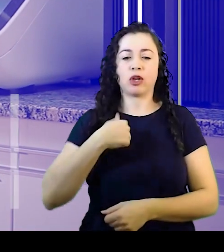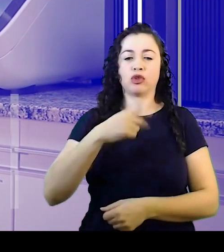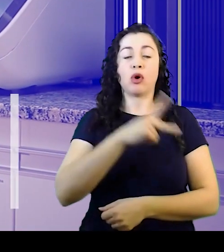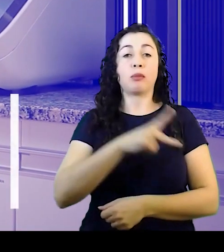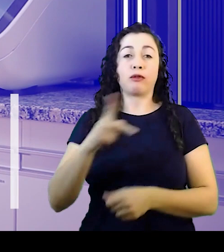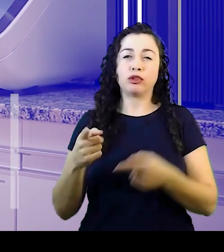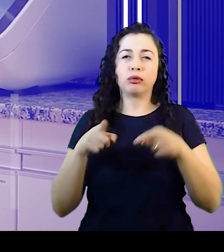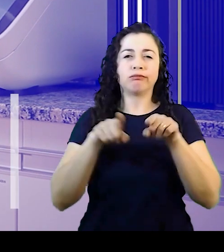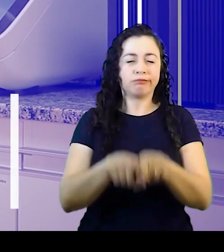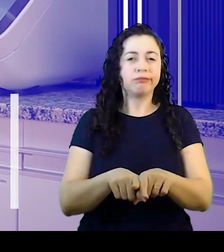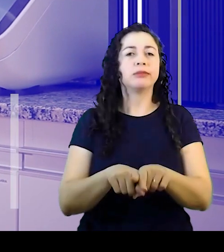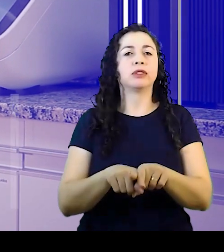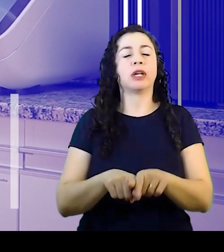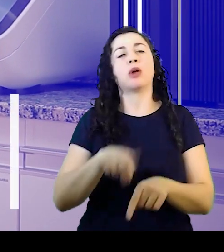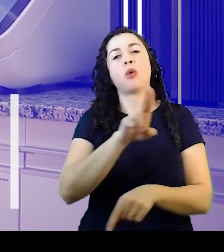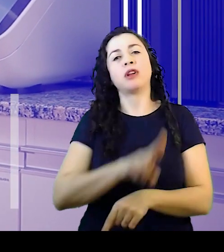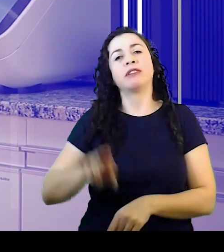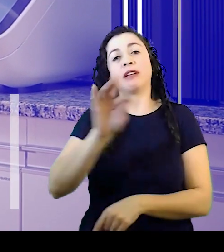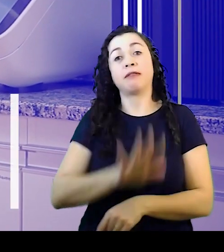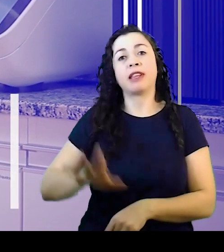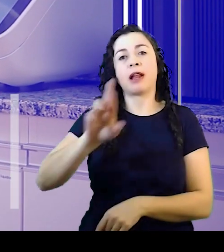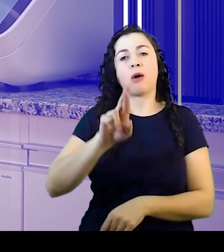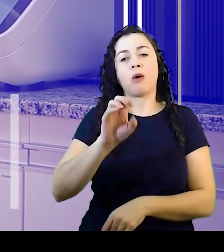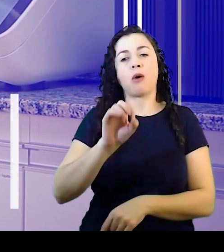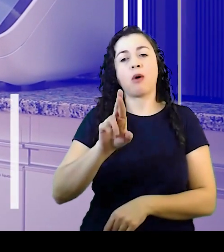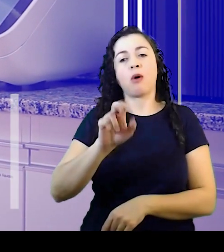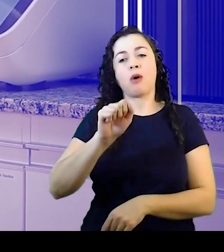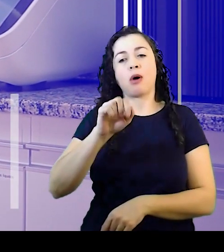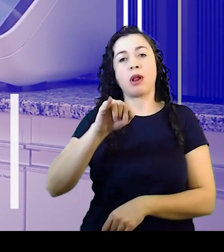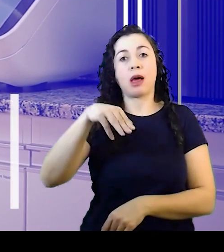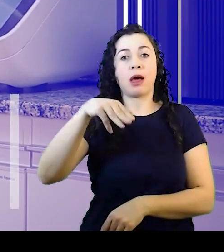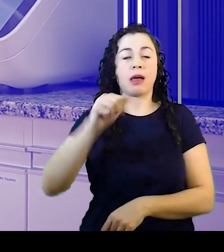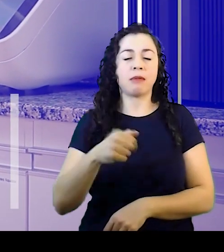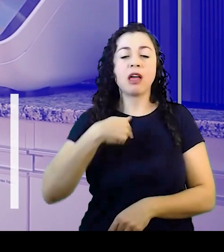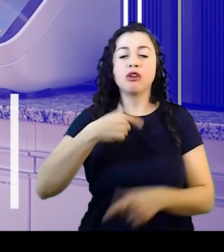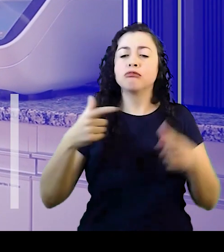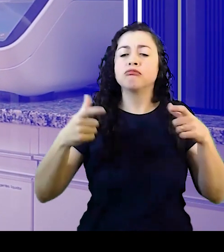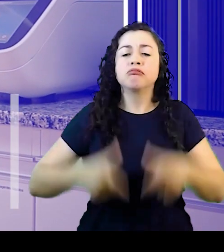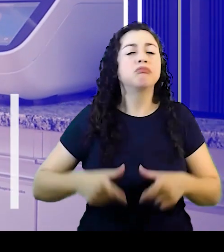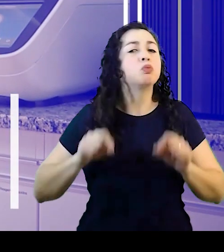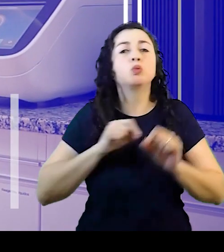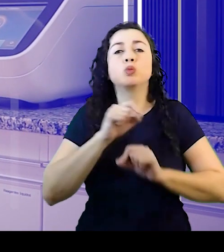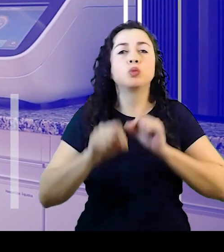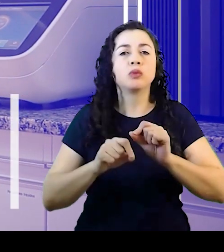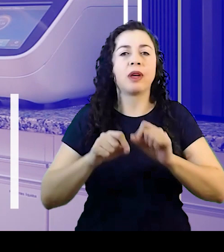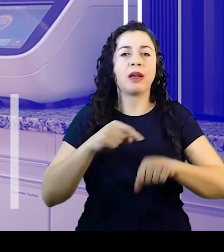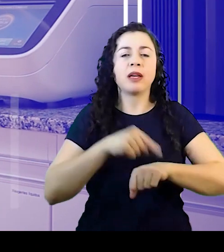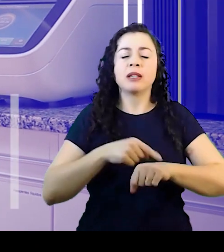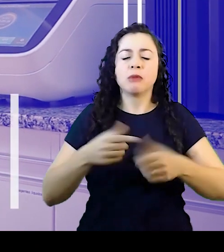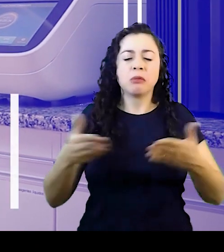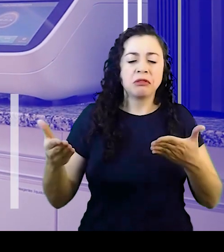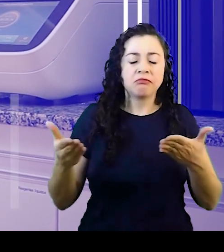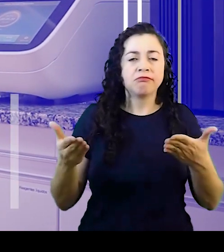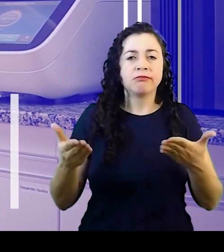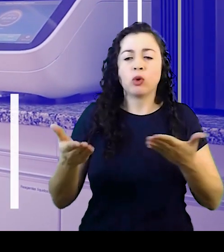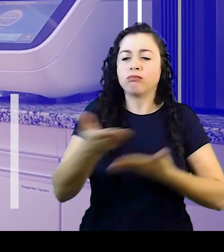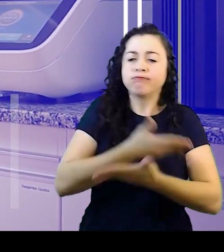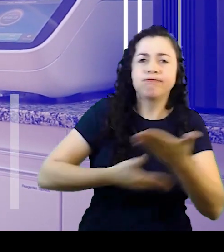Federal University of Roraima and I am here for a period as a Collaborating